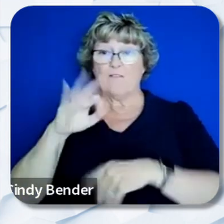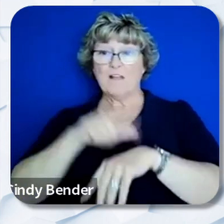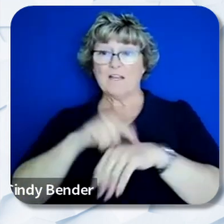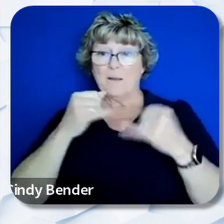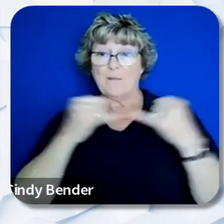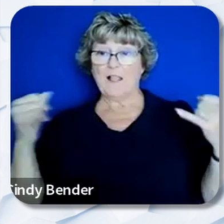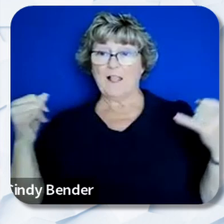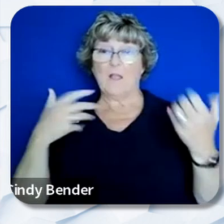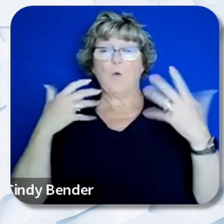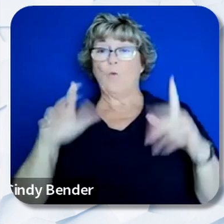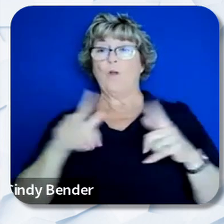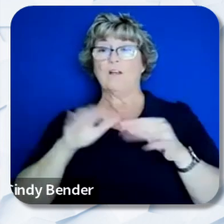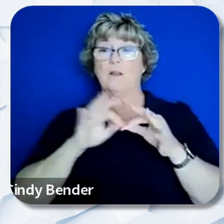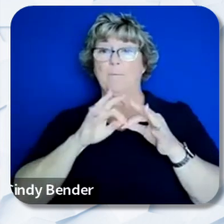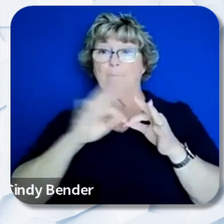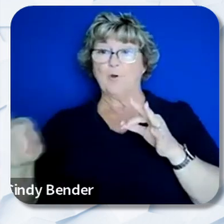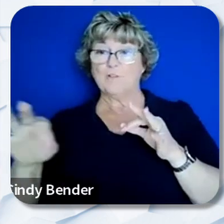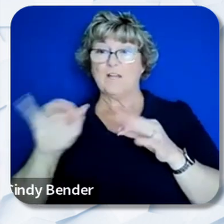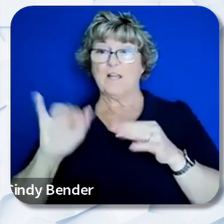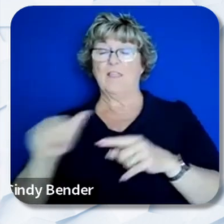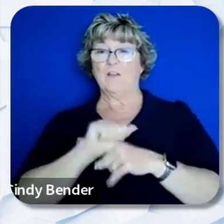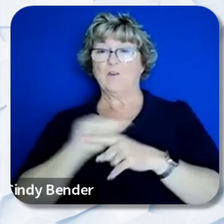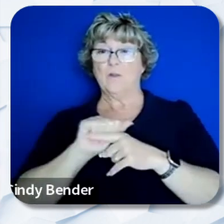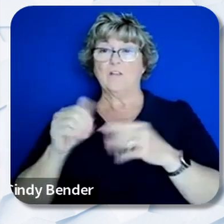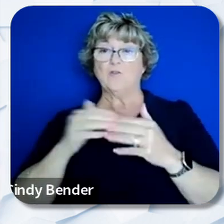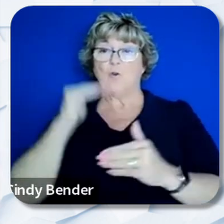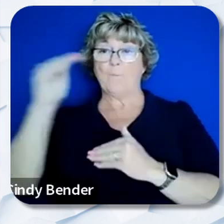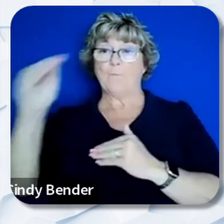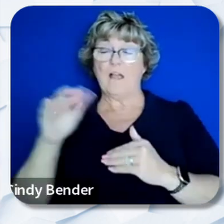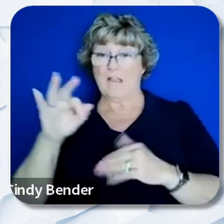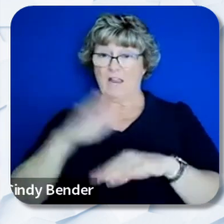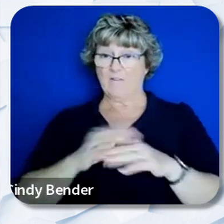didn't want to push out the trainings too far. So if you're on spring break during any